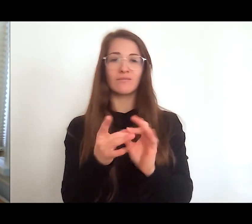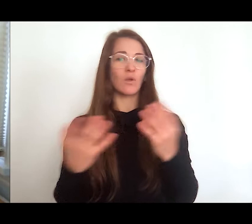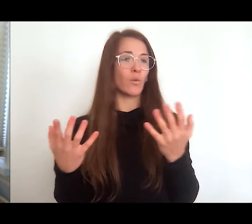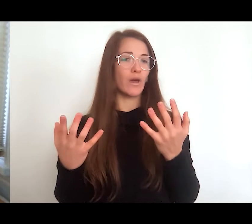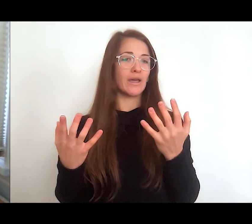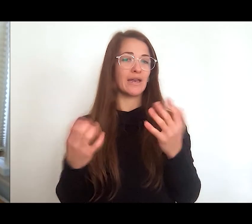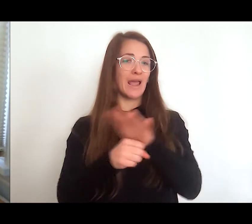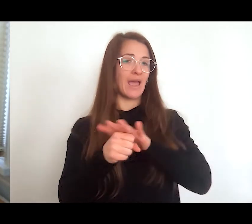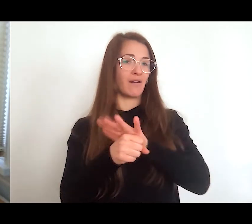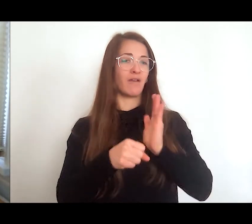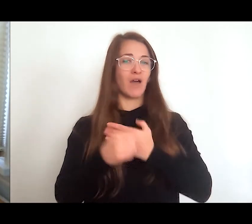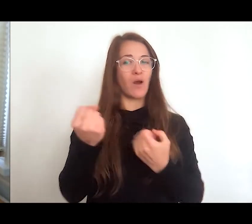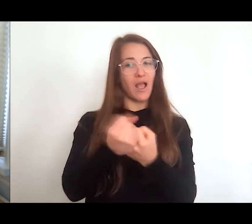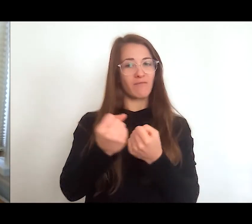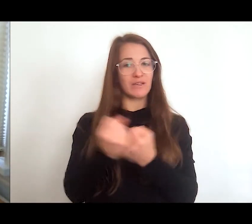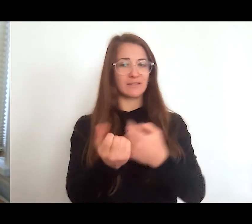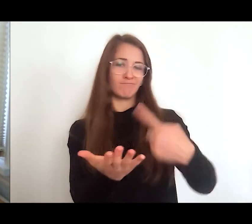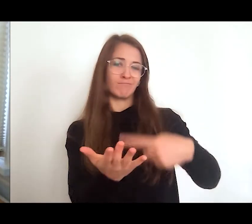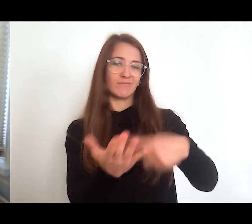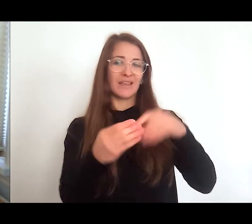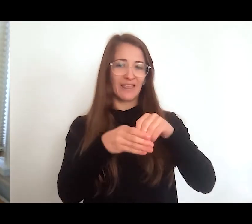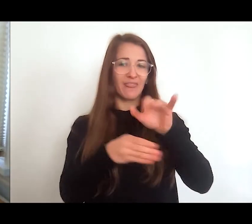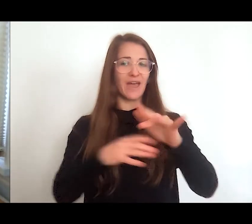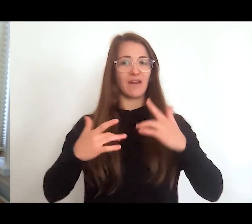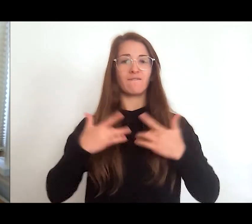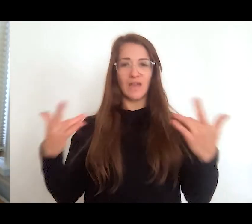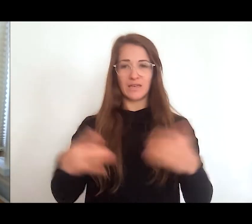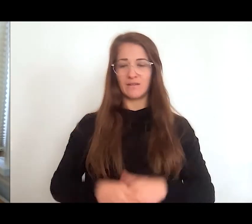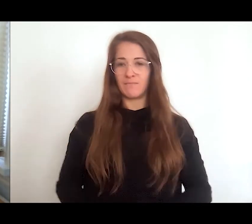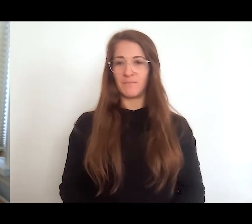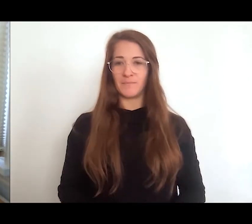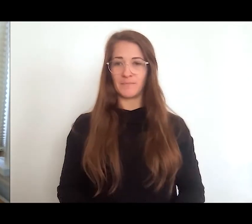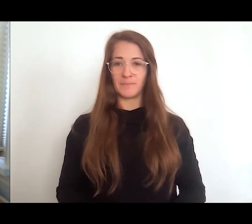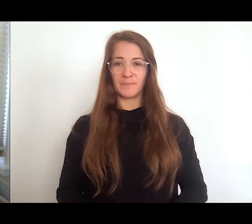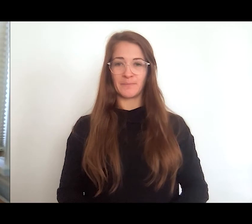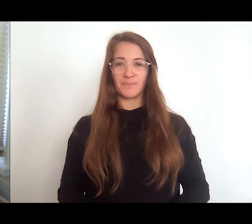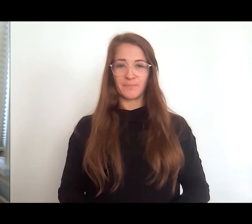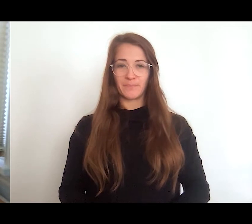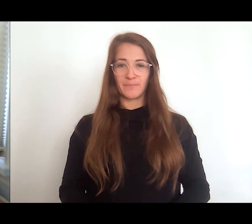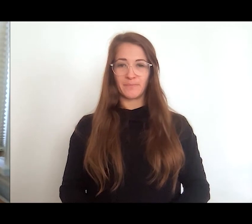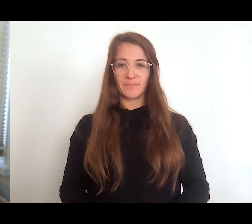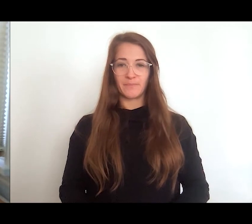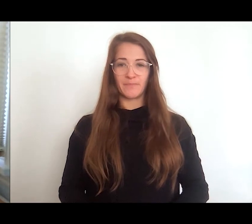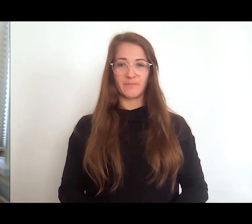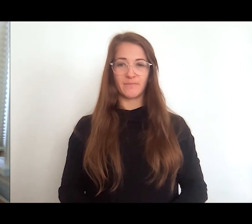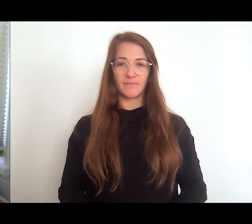WHAT COMMUNITY THAT YOU WERE CONNECTING WITH AND WHAT AREA OF THE ADVOCACY YOU WERE TALKING ABOUT AT THAT EVENT?